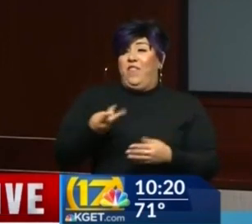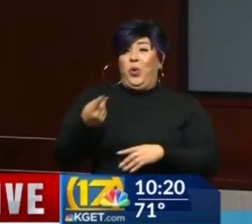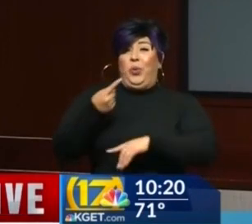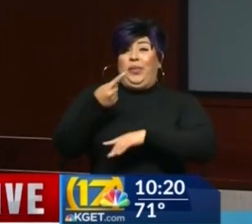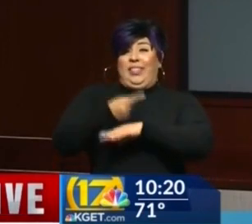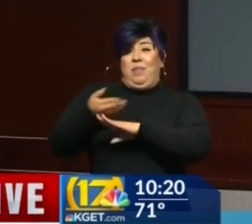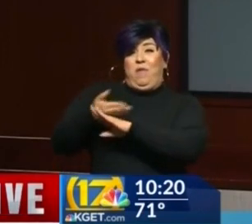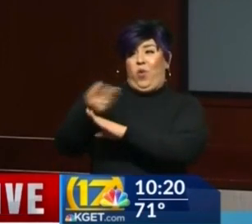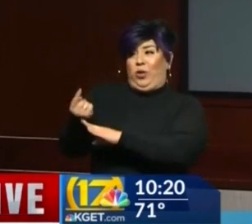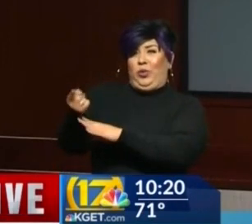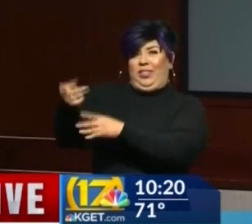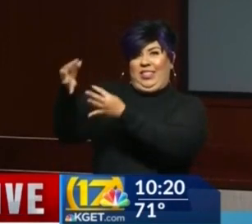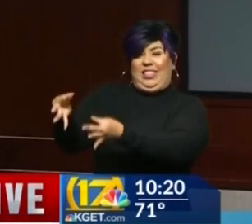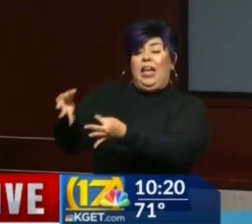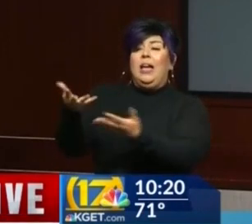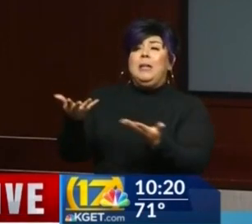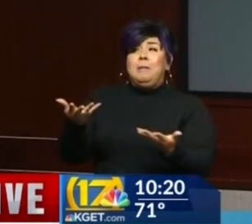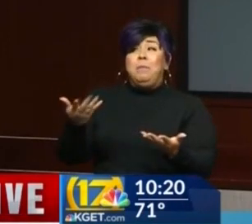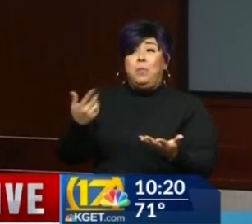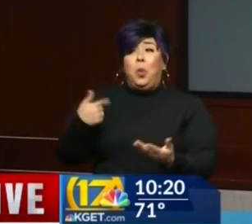MOVE INTO THE RED TIER TUESDAY